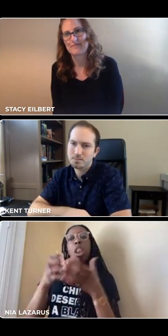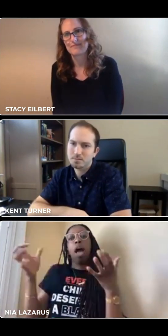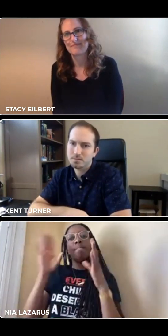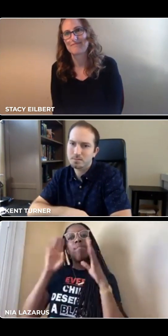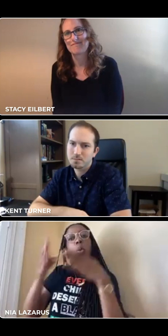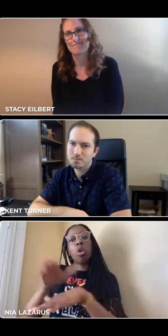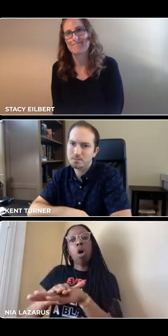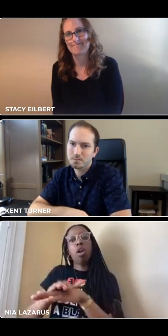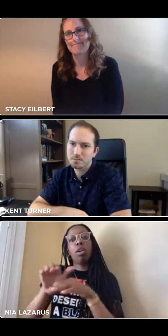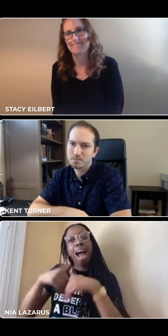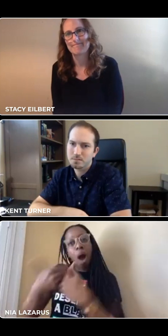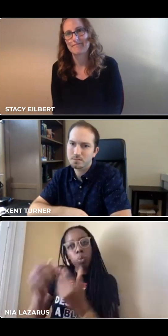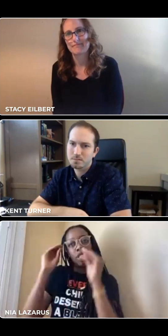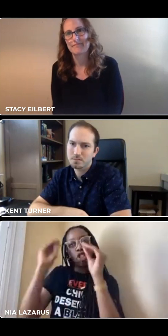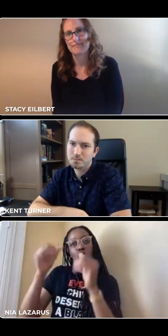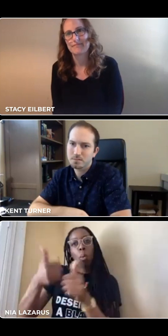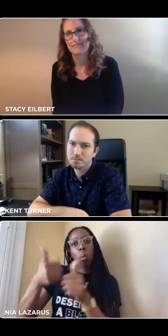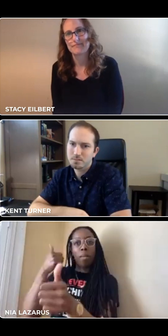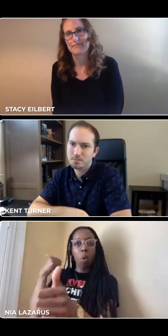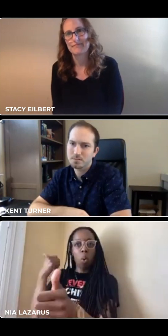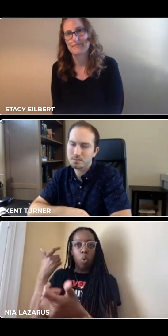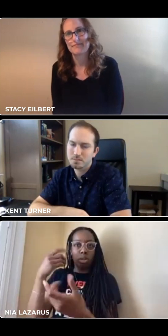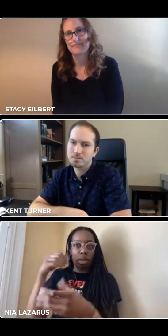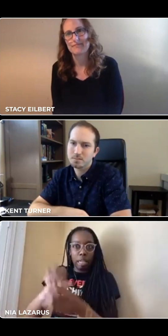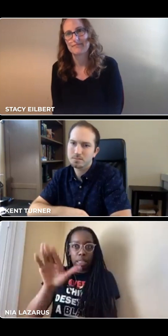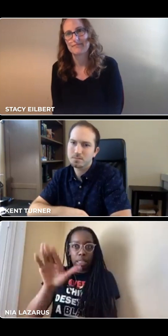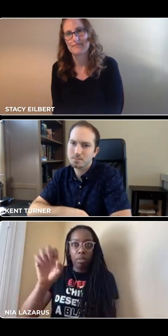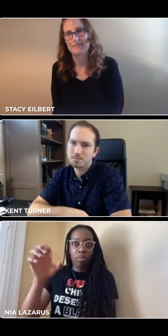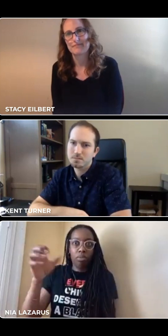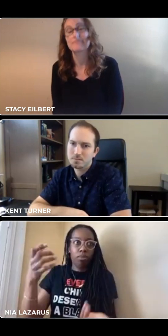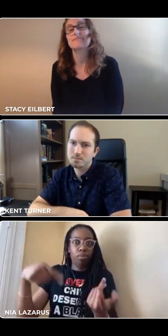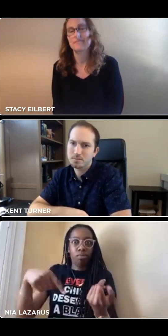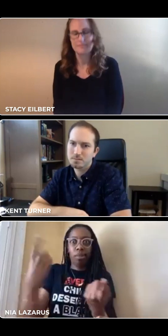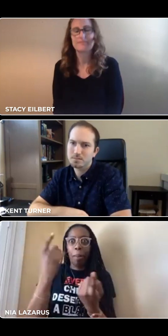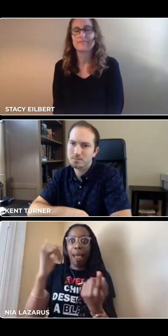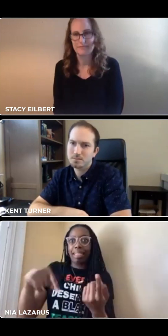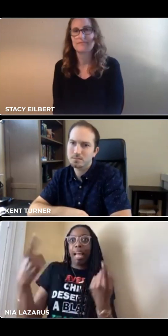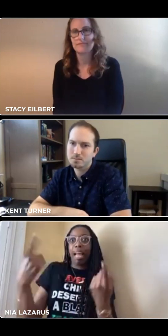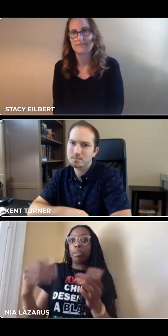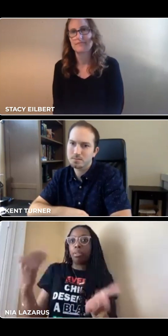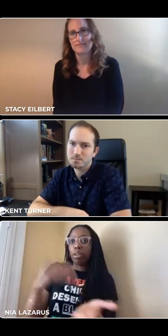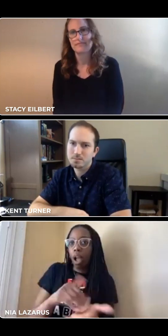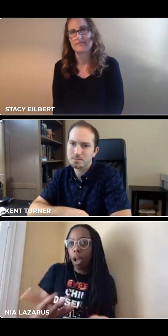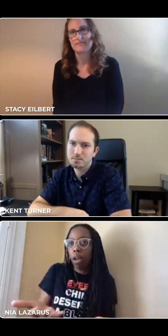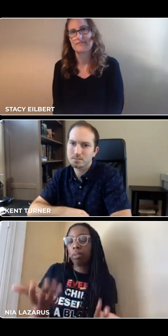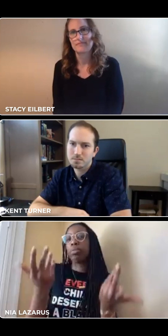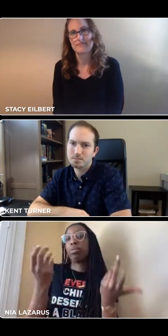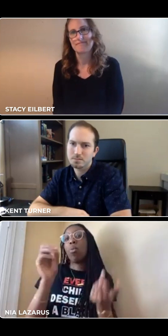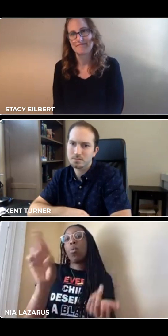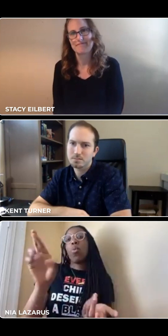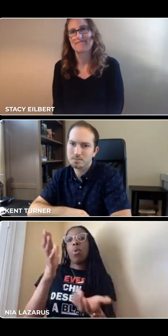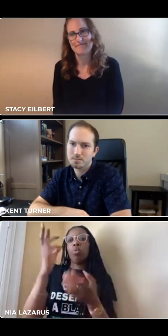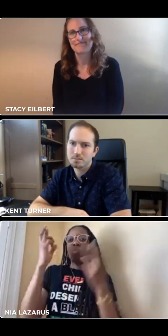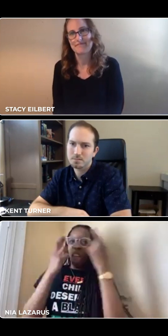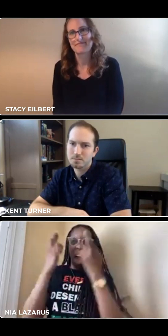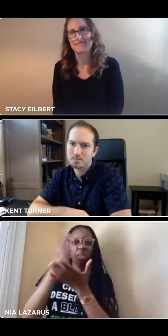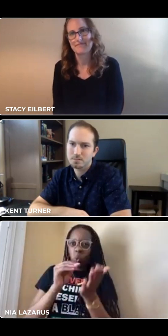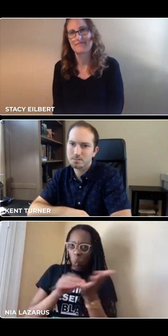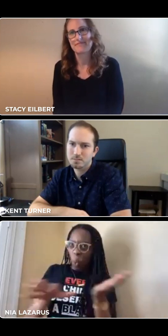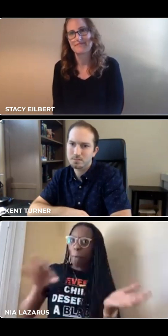year because there is going to be a heavy emphasis on remote teaching, in case something like this does happen again.